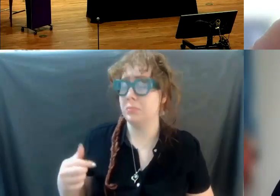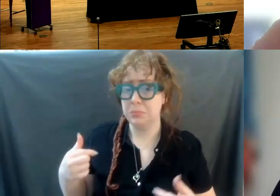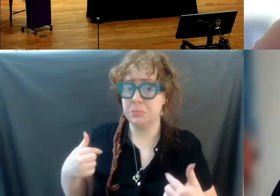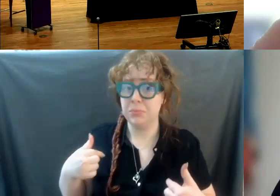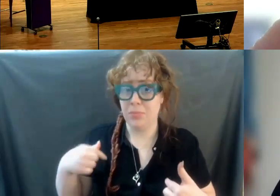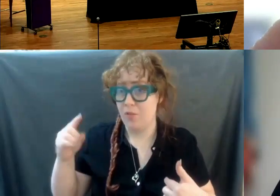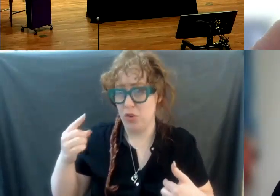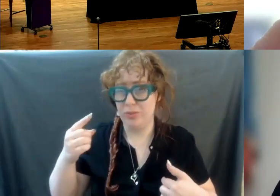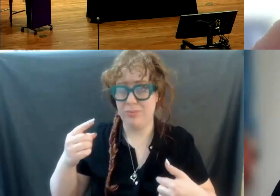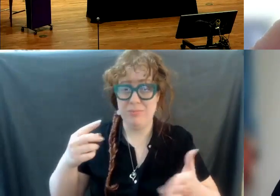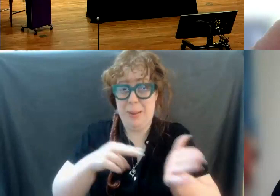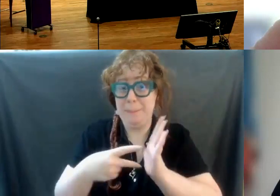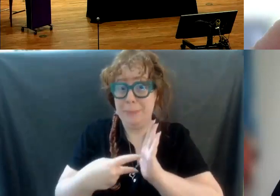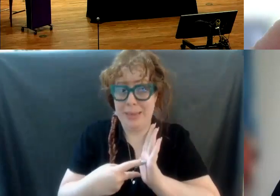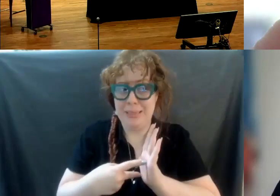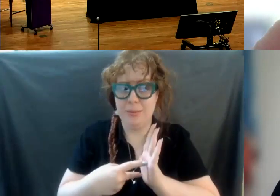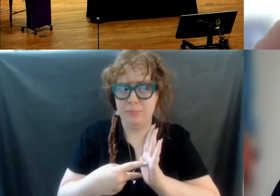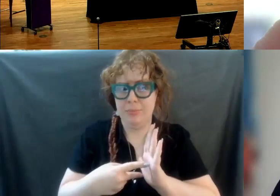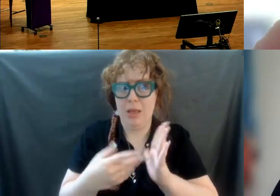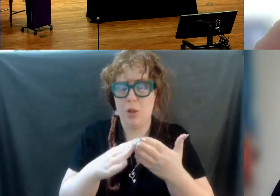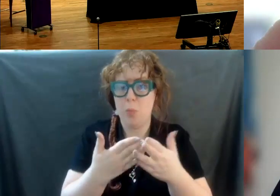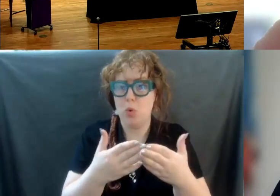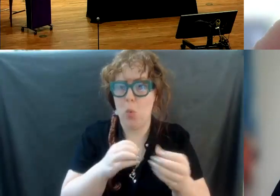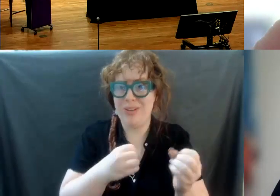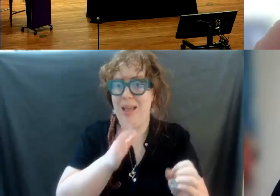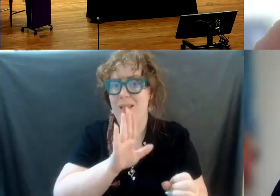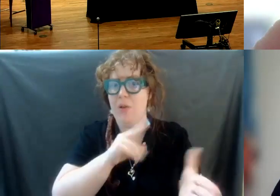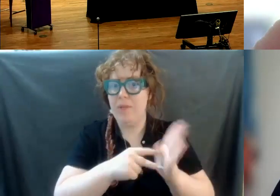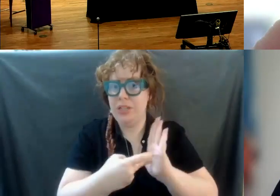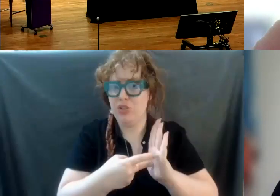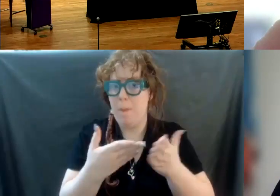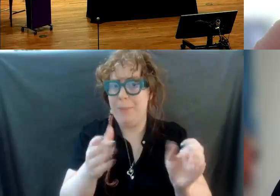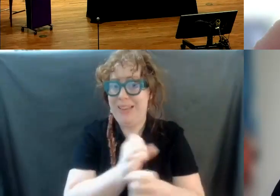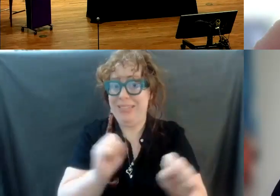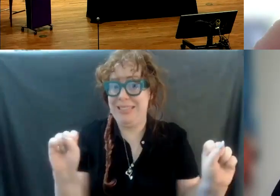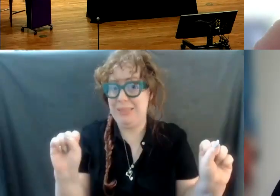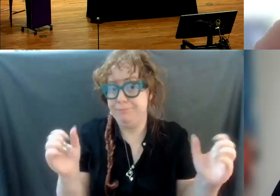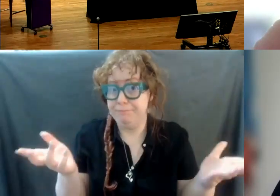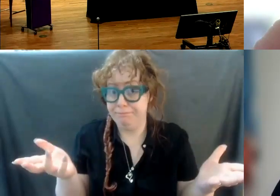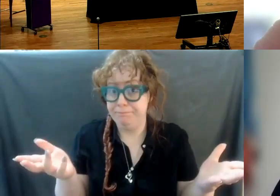I, I think is going to be a a lot of conversations is going to be needed with the communities